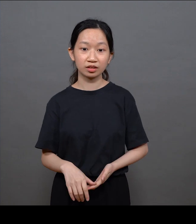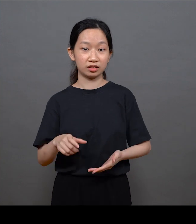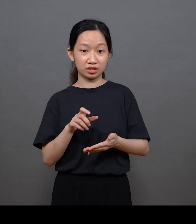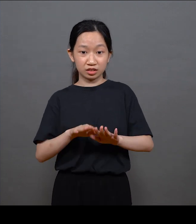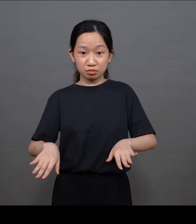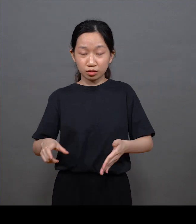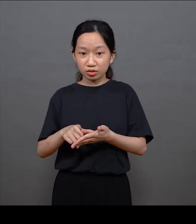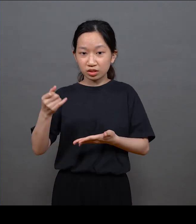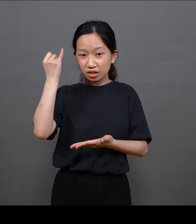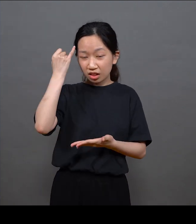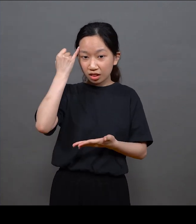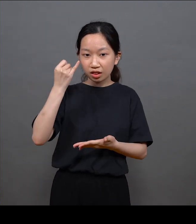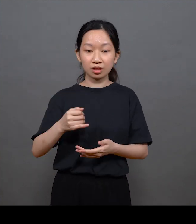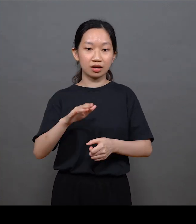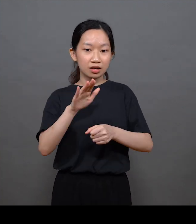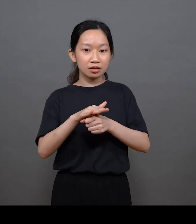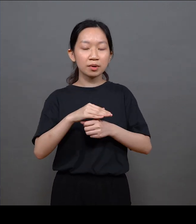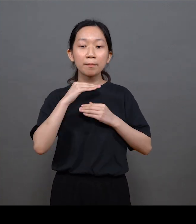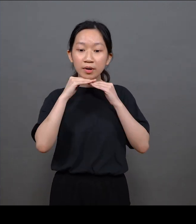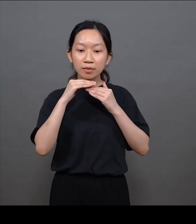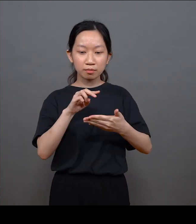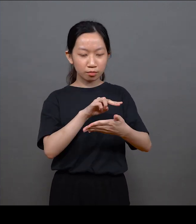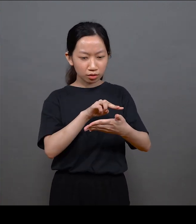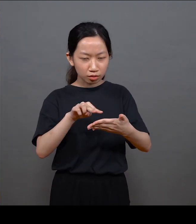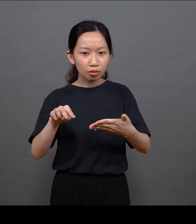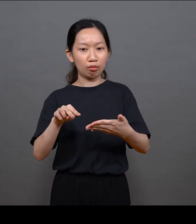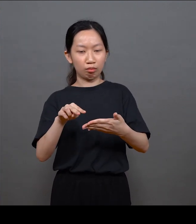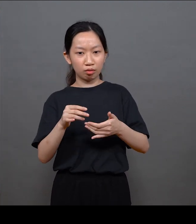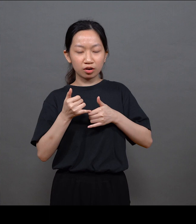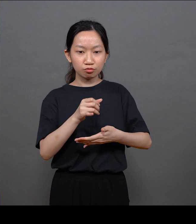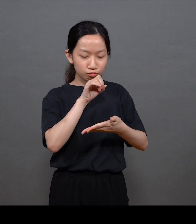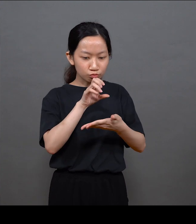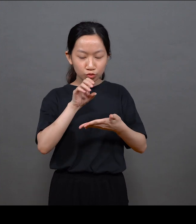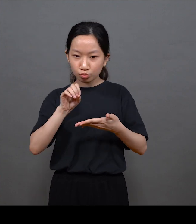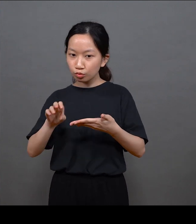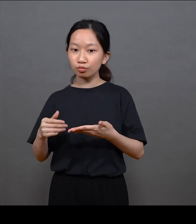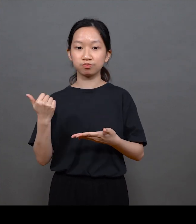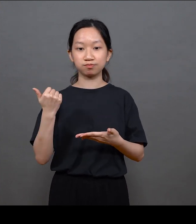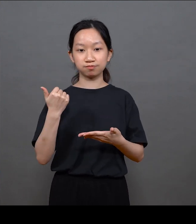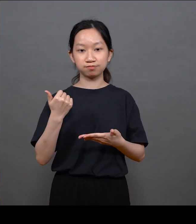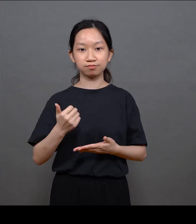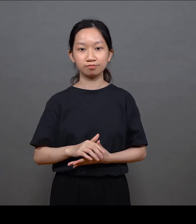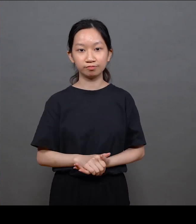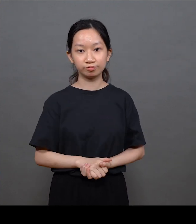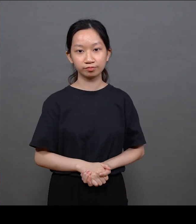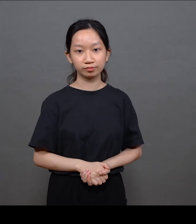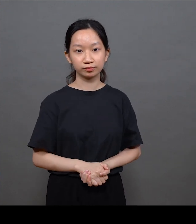For kids who are still learning to read you have the kanji written here and then above it in smaller type the hiragana If you haven't learned the character yet